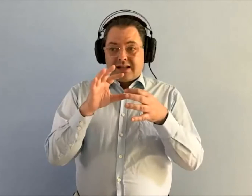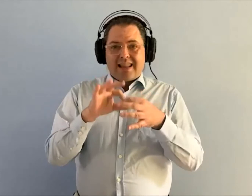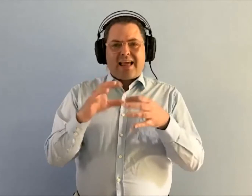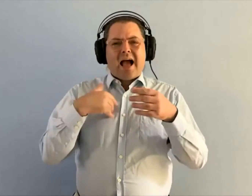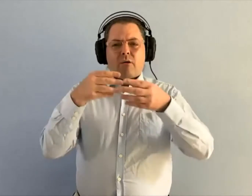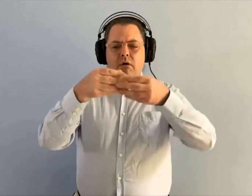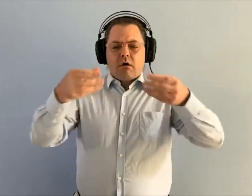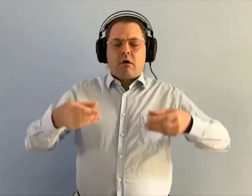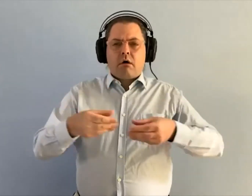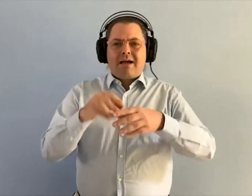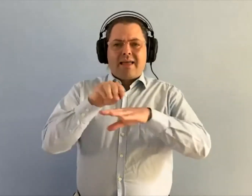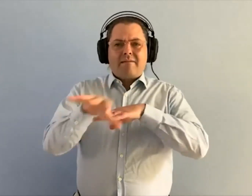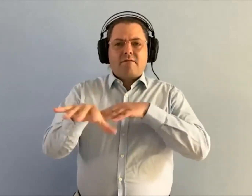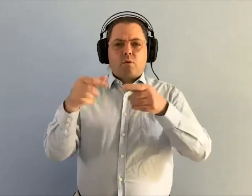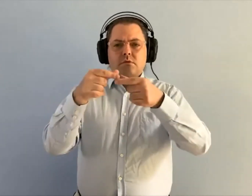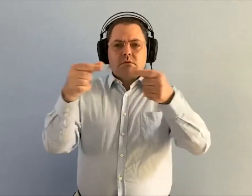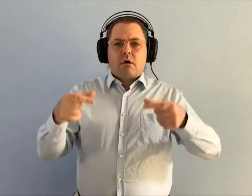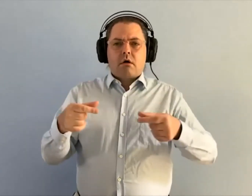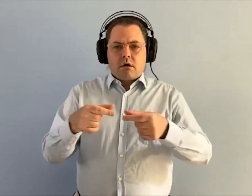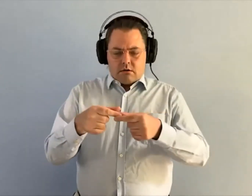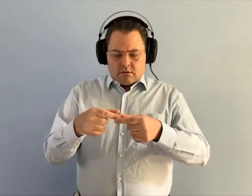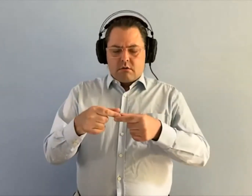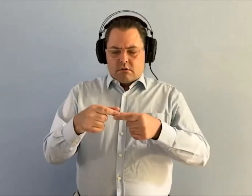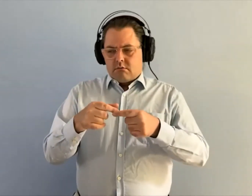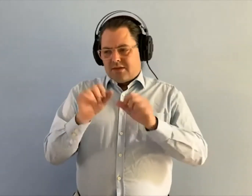engaged (Audio breaking up) this is based on the information